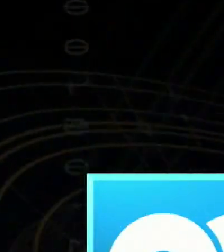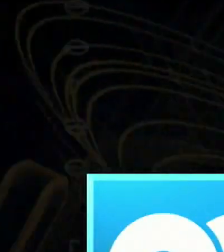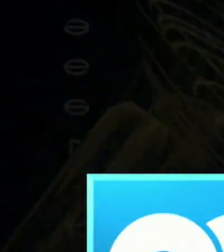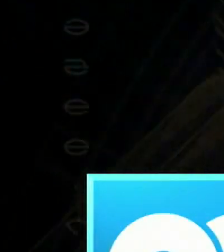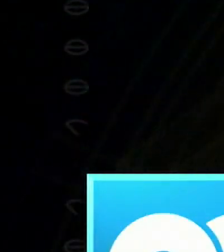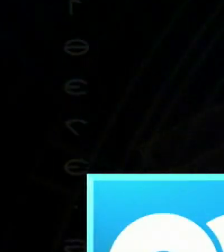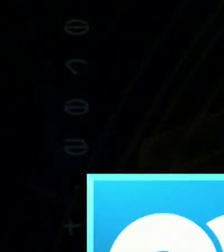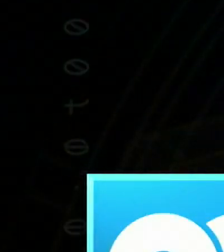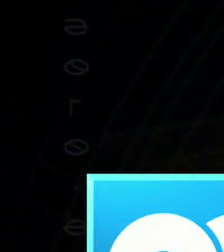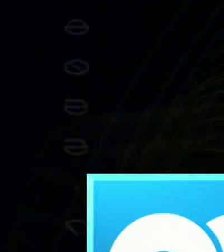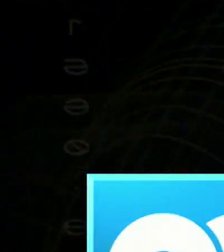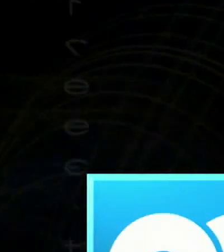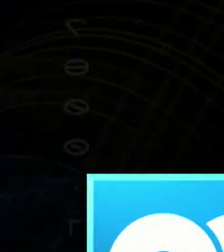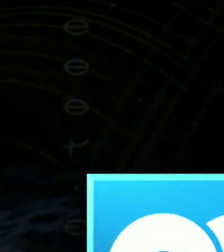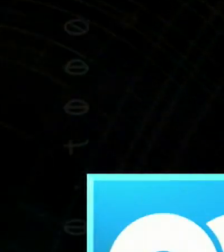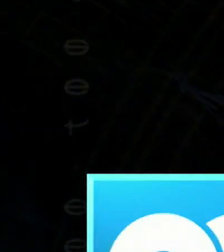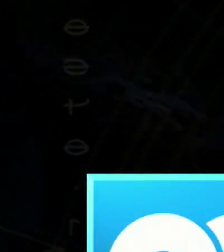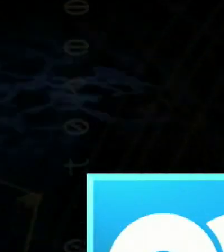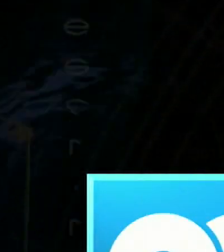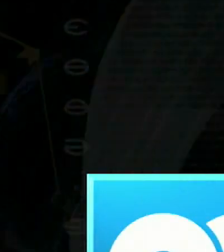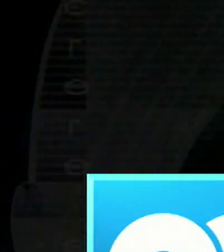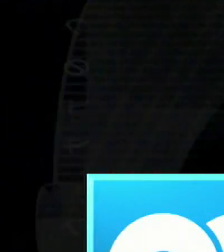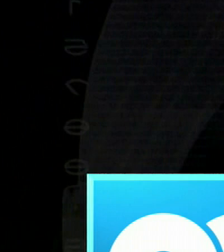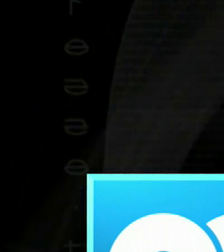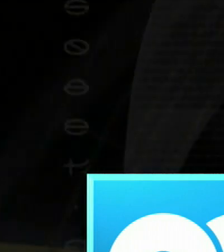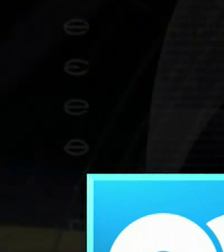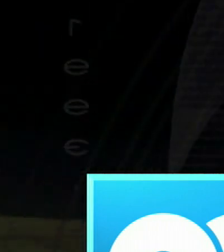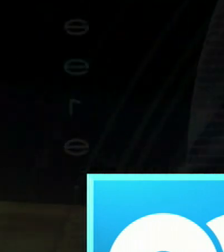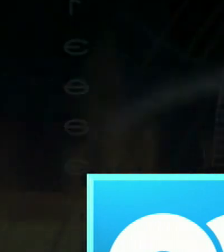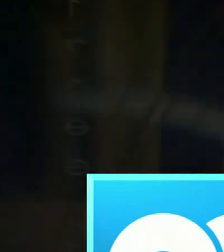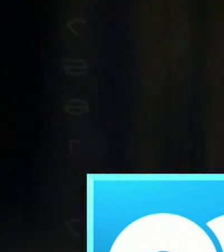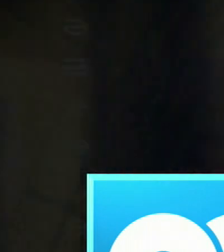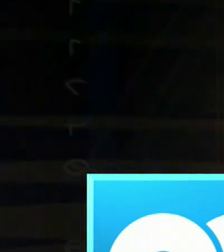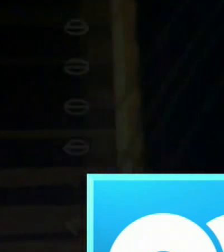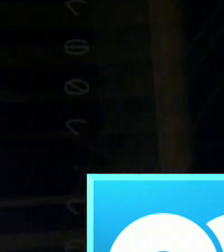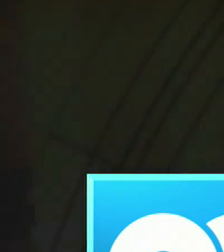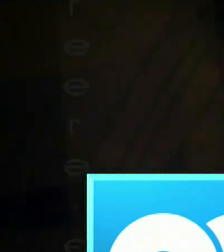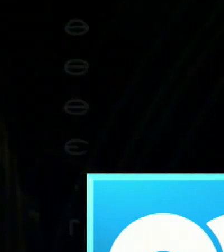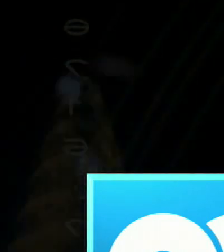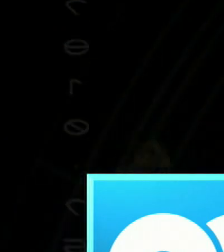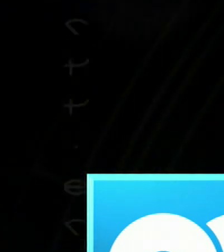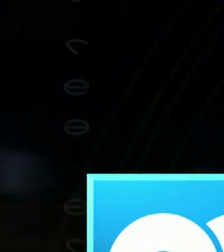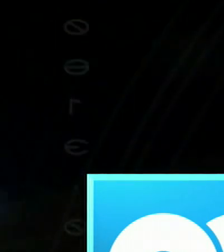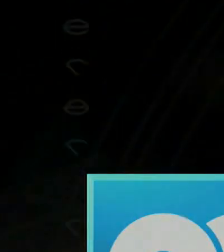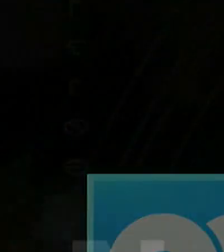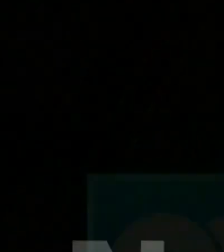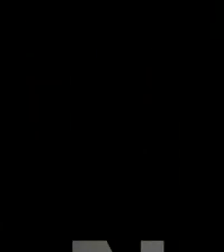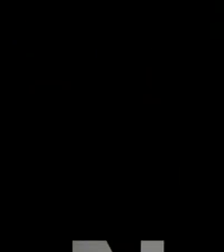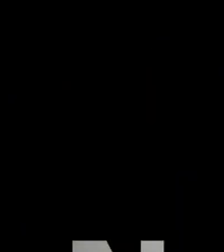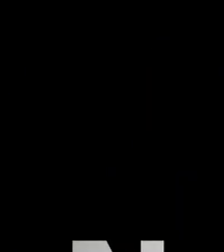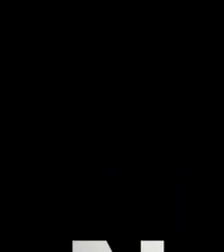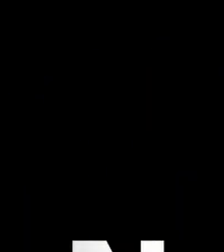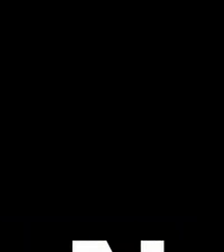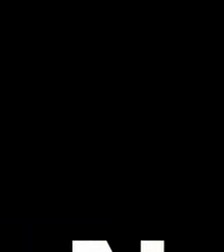IS FOR THE SERVICE AT THE METRO NATIONAL. IF YOU WOULD LIKE TO SEE THIS PRESENTATION AGAIN OR